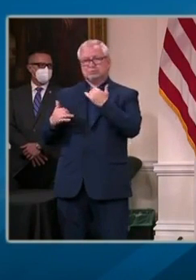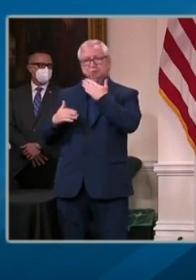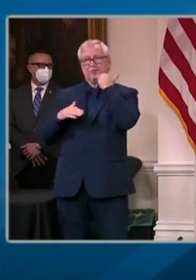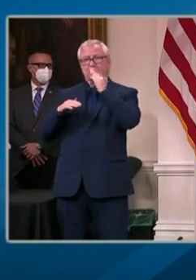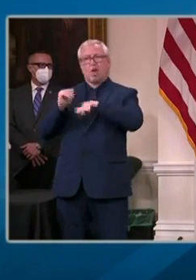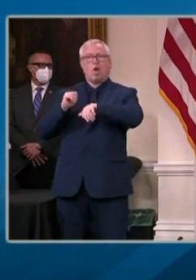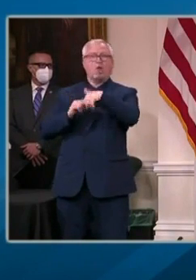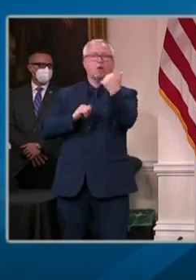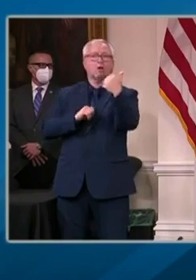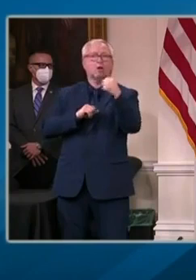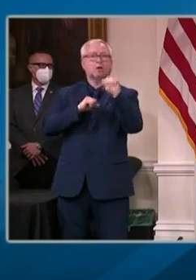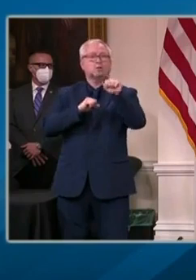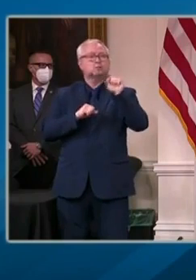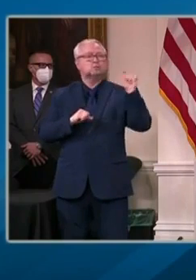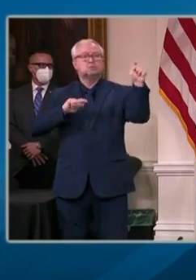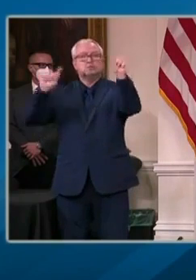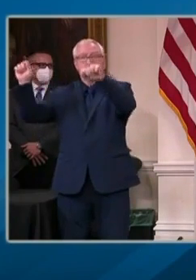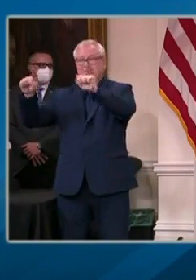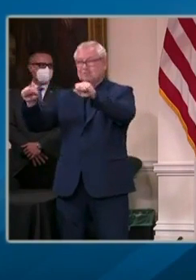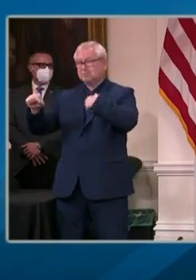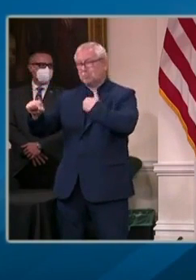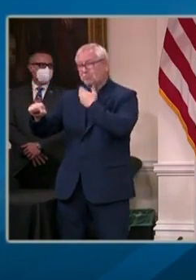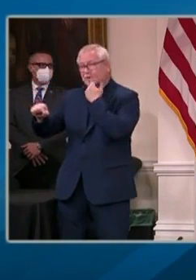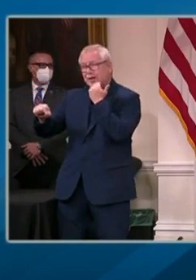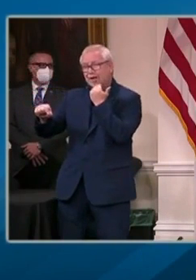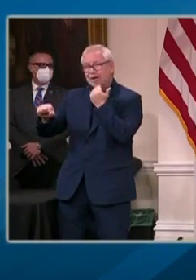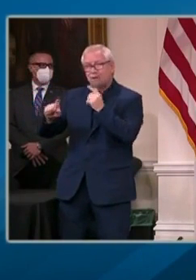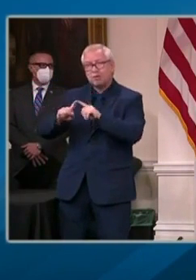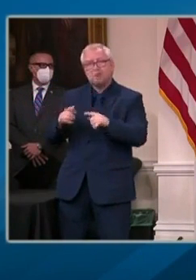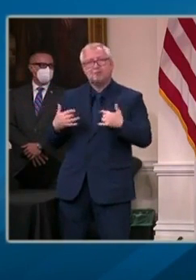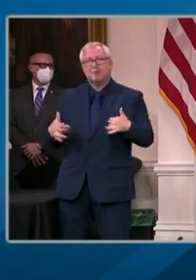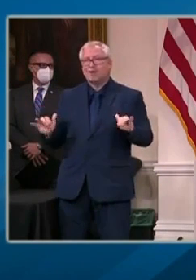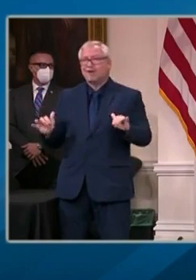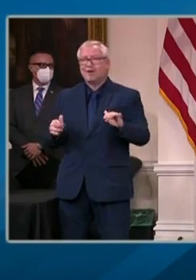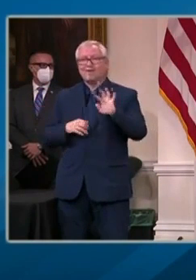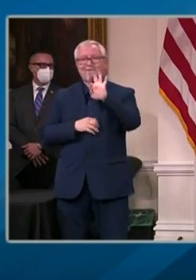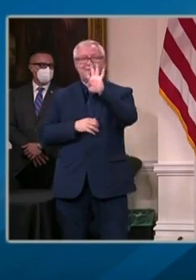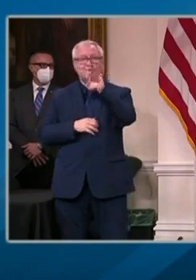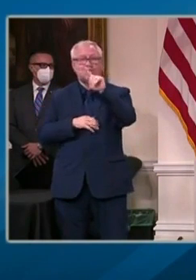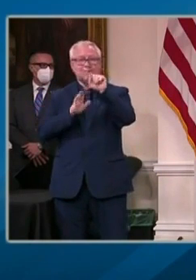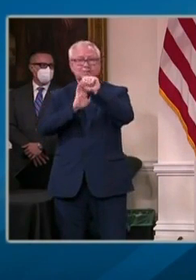WE CONTINUE TO BE IN BETTER SHAPE THAN MOST OF THE NATION.